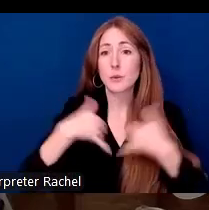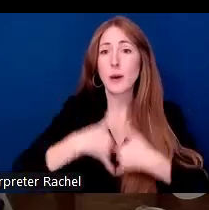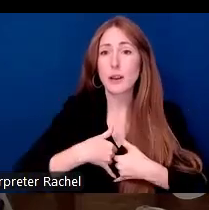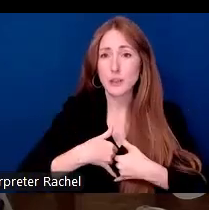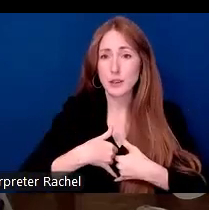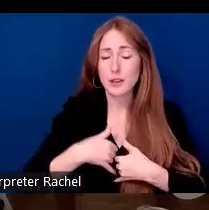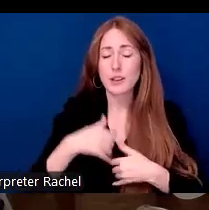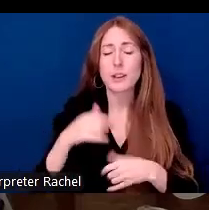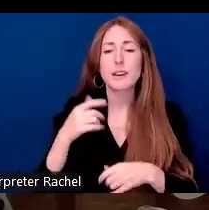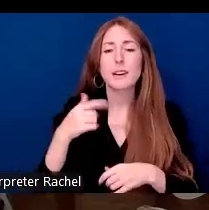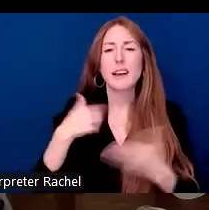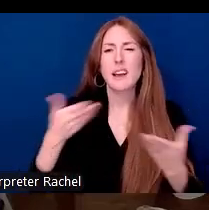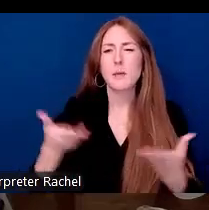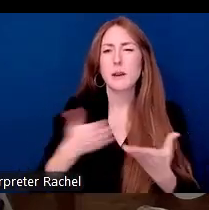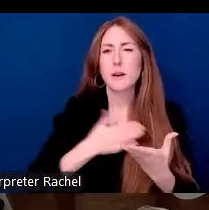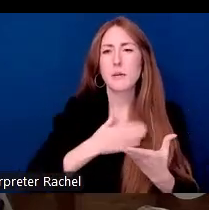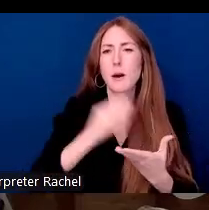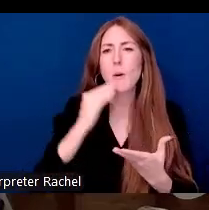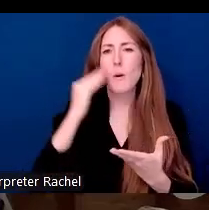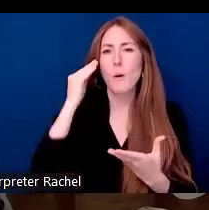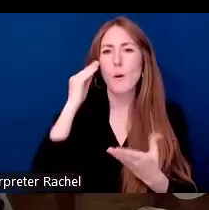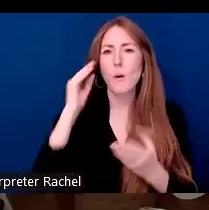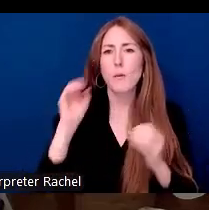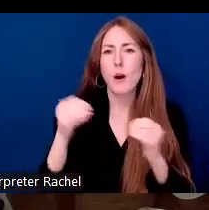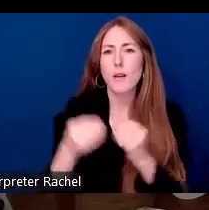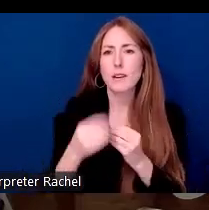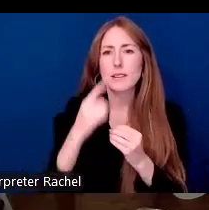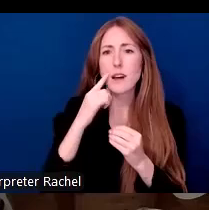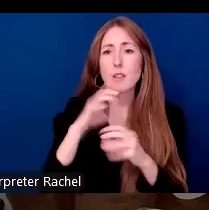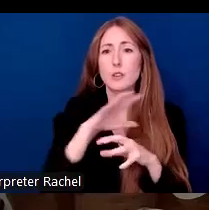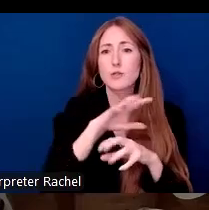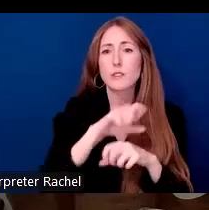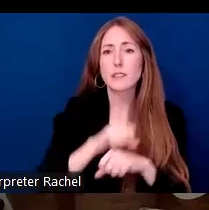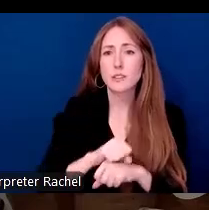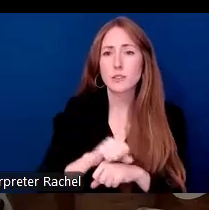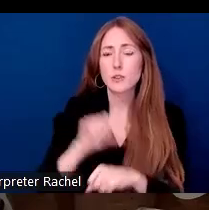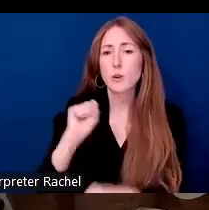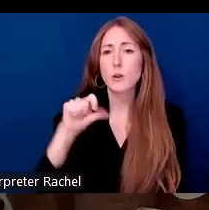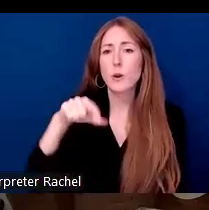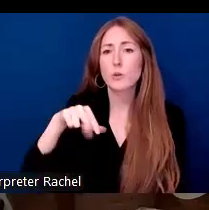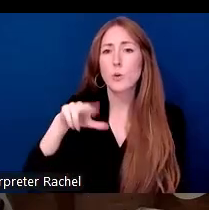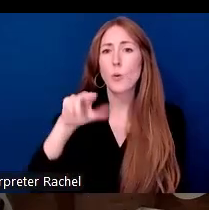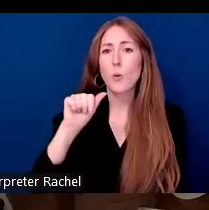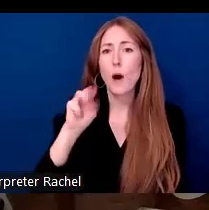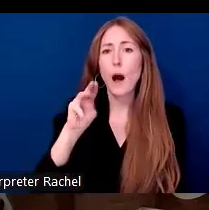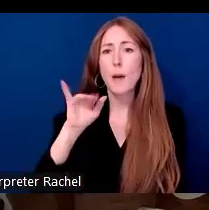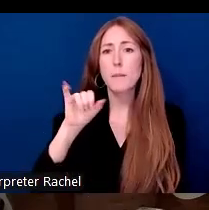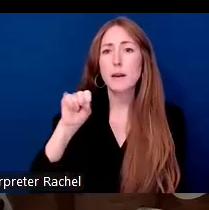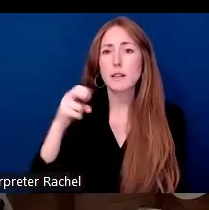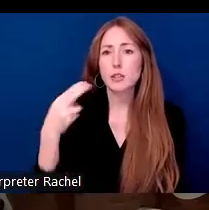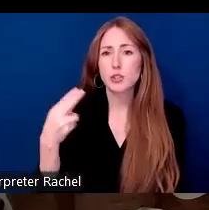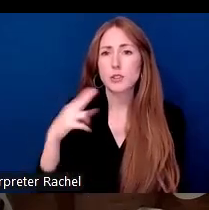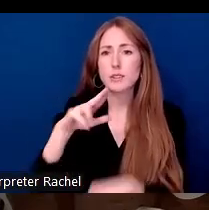office on the traditional and unseated territory of the Squamish Nation. Next slide please. So,